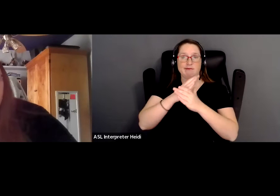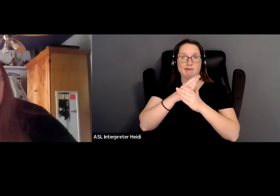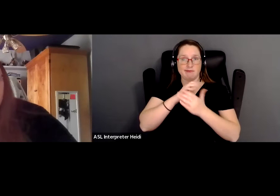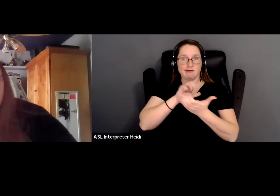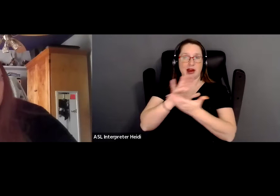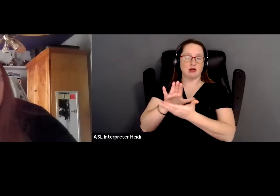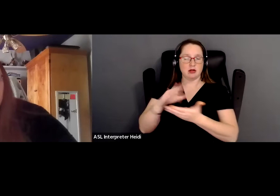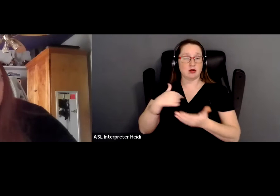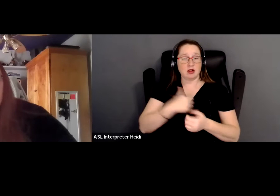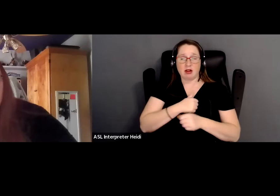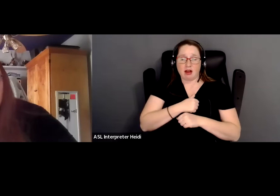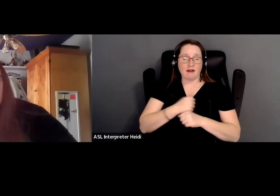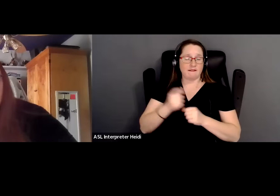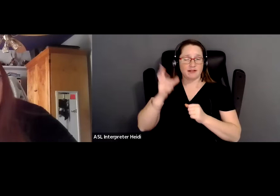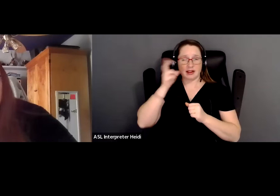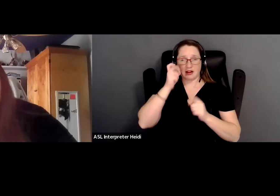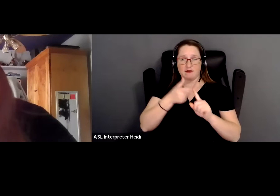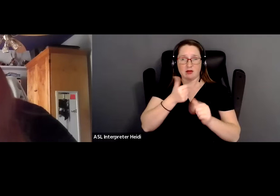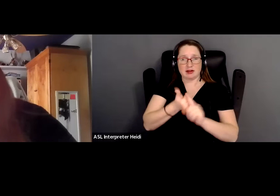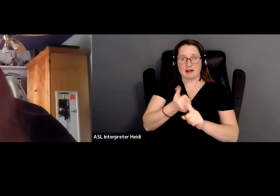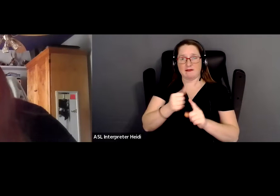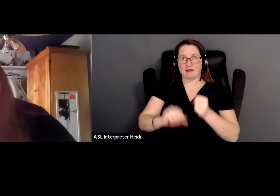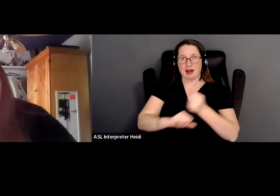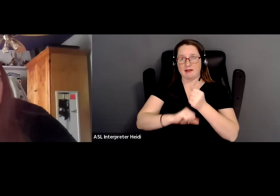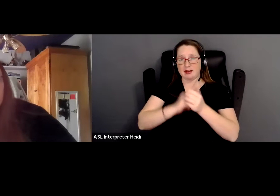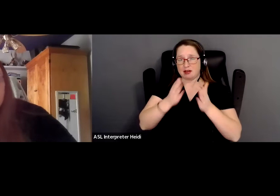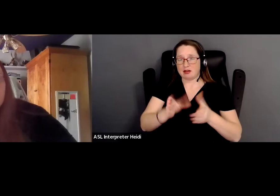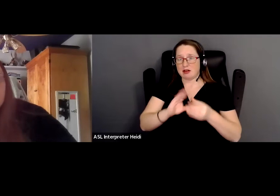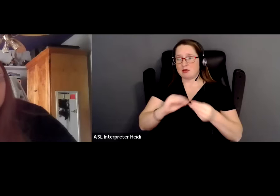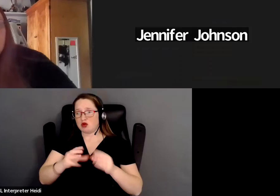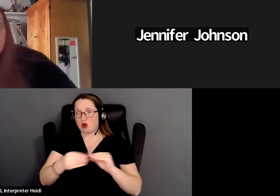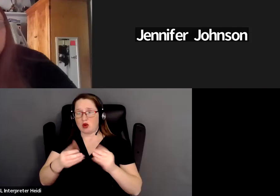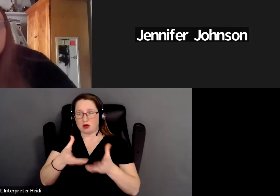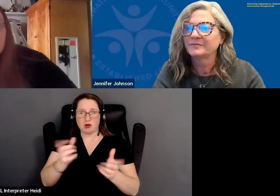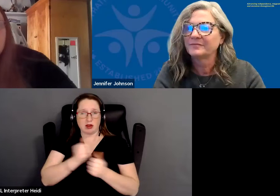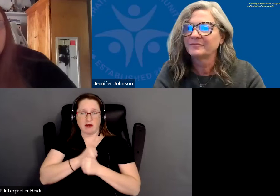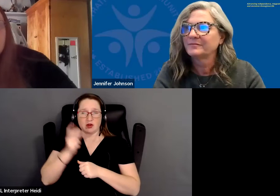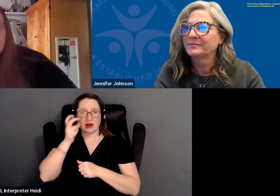we would love to hear from self advocates about what your story is next slide please.